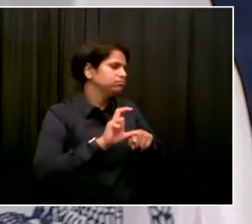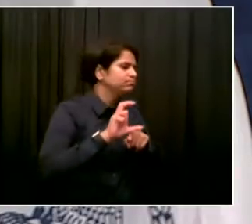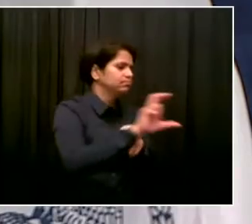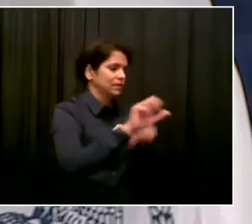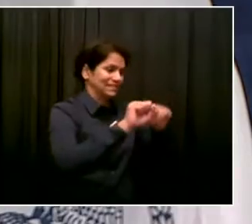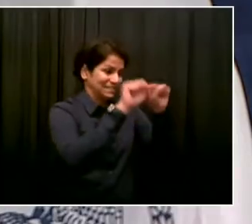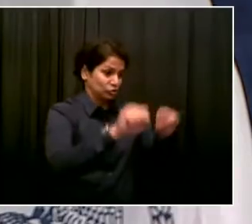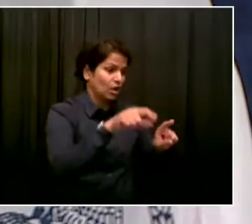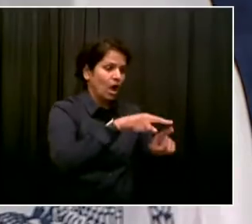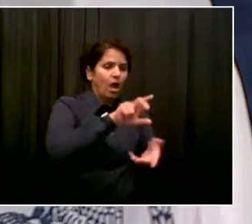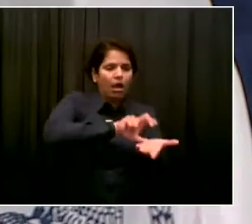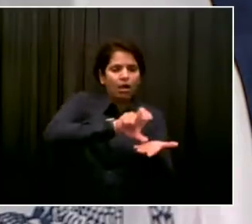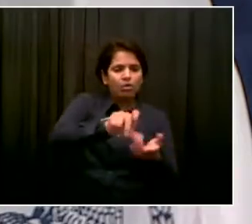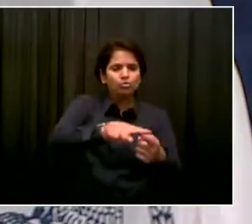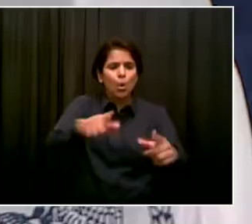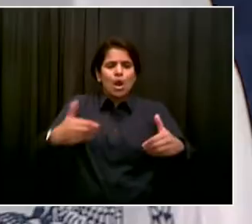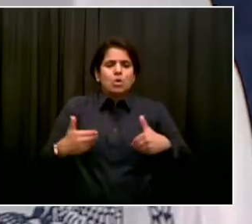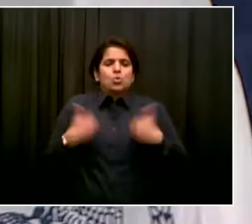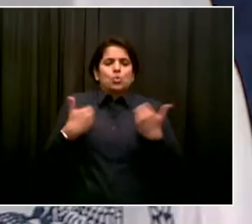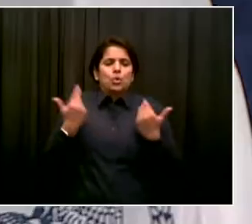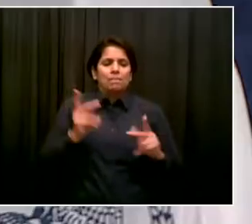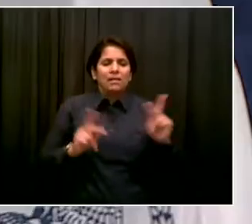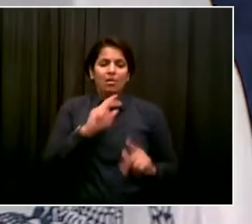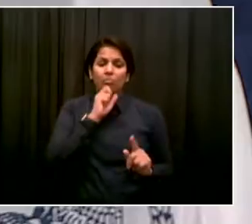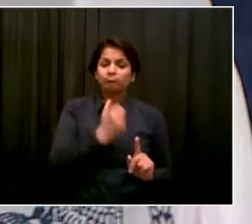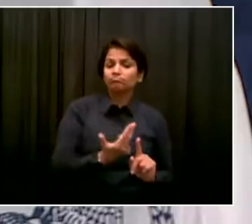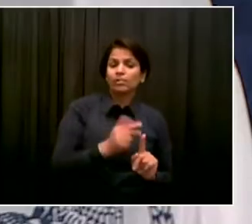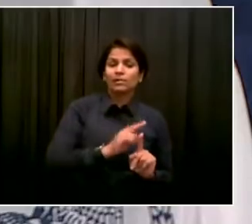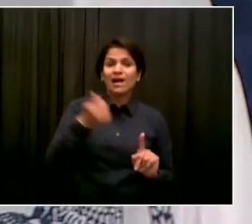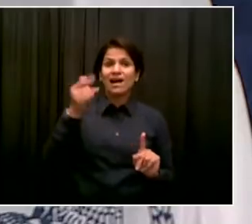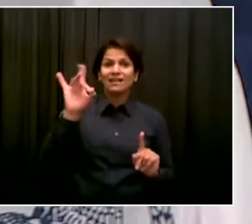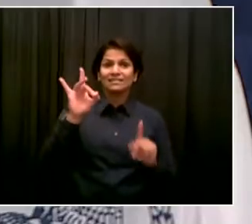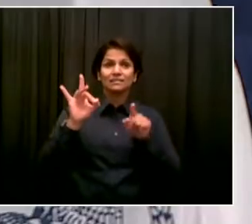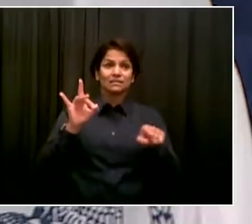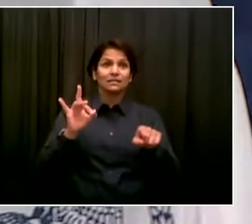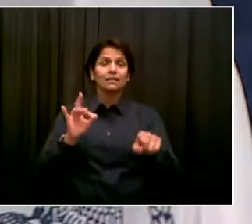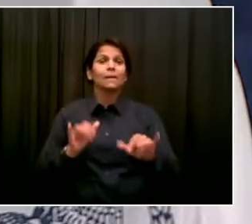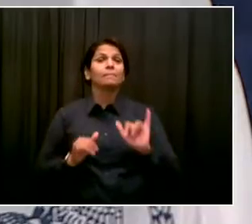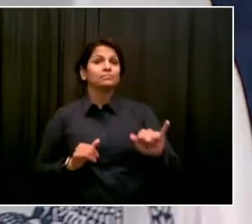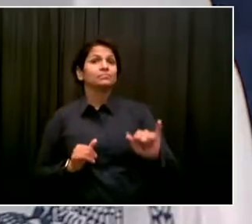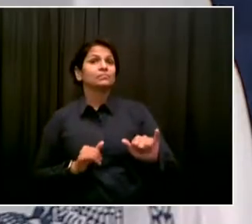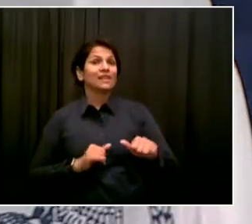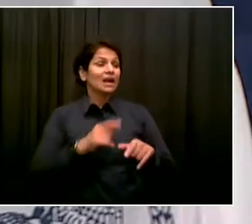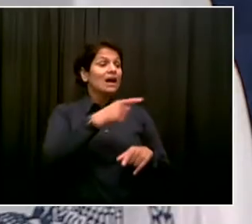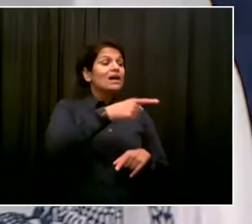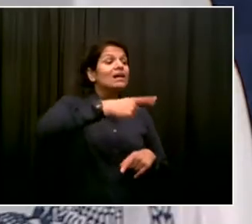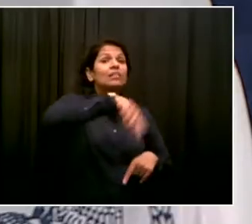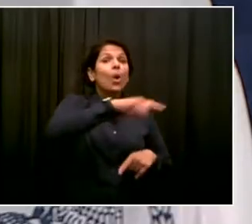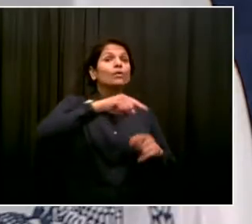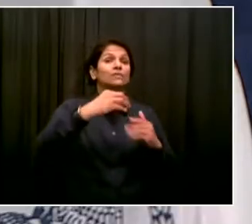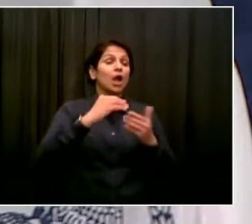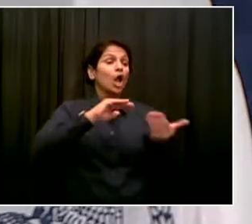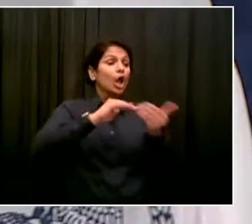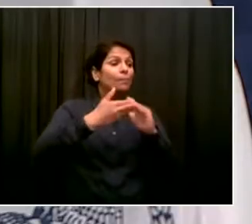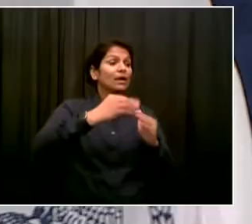TE HCHOICE IN 2020 WE HAVE THE INVESTMENT IN YOUNG PEOPLE THANKFULLY WE HAVE THE RESOURCES TO ADDRESS BOTH ISSUES.